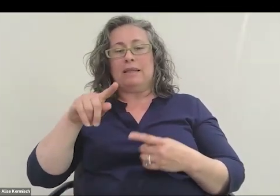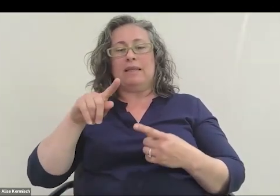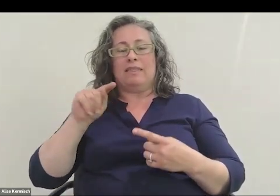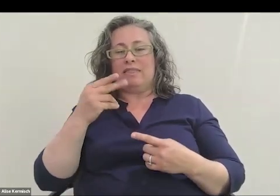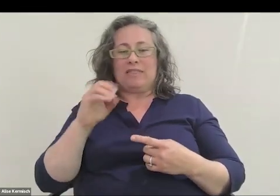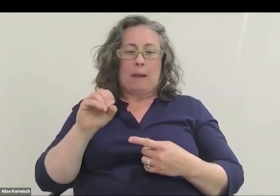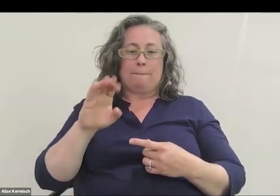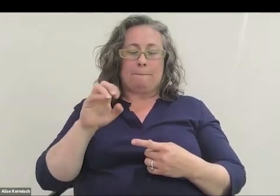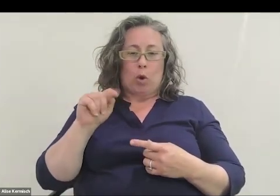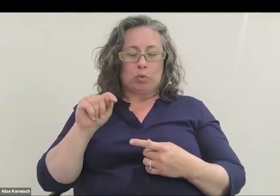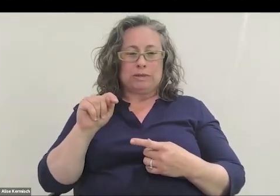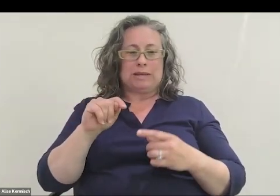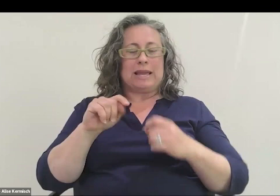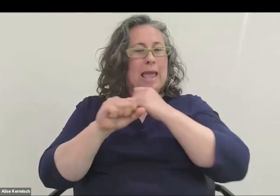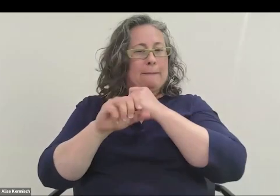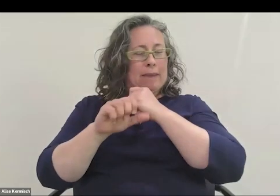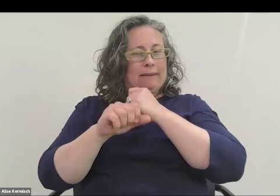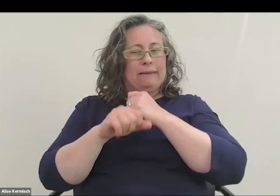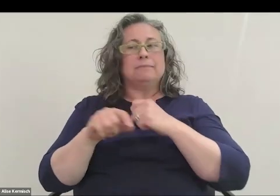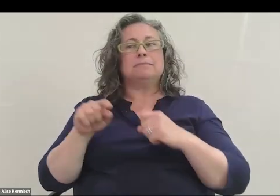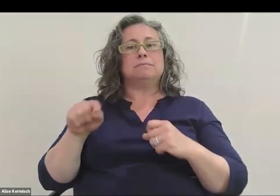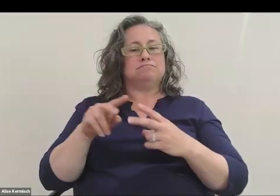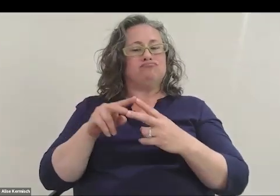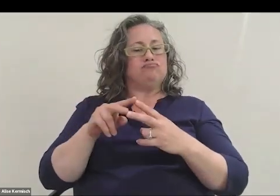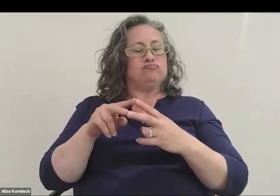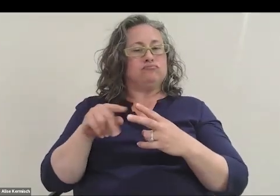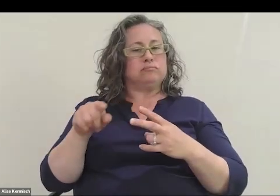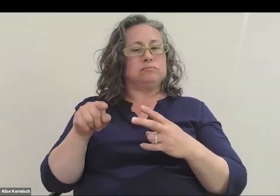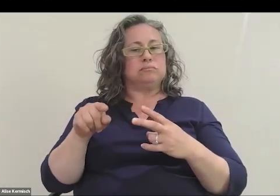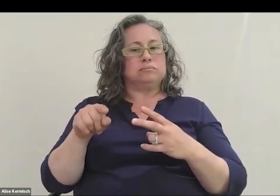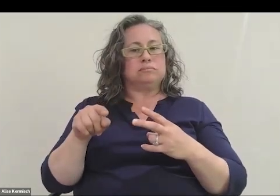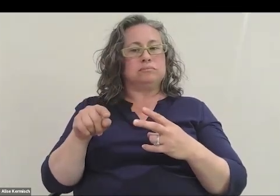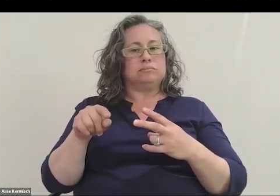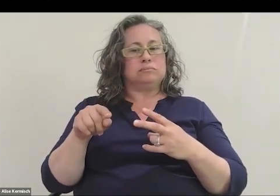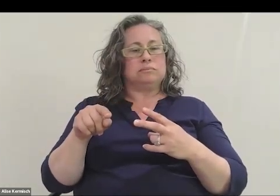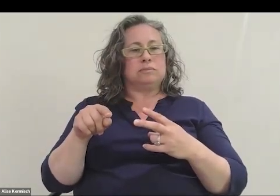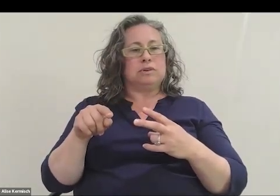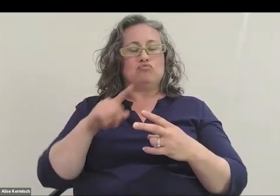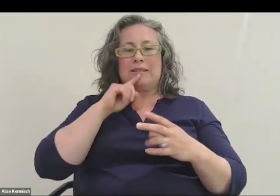that Disability Visibility was connected into to be really exciting.